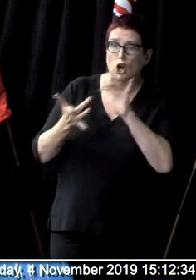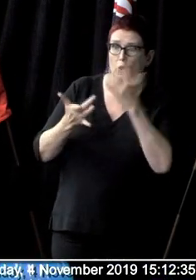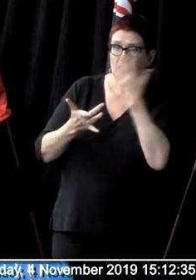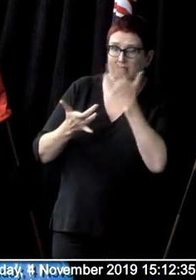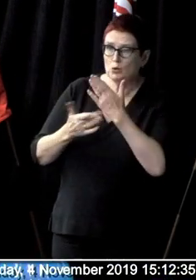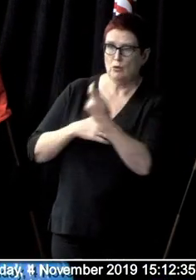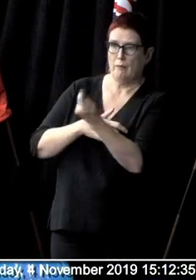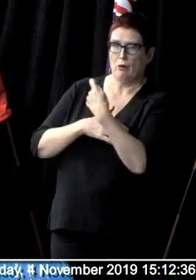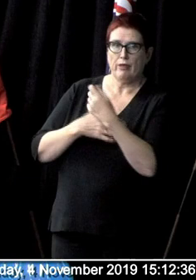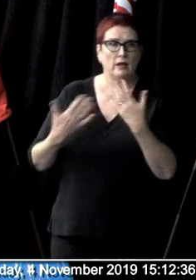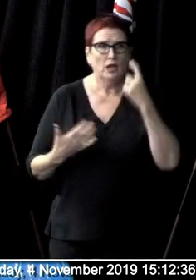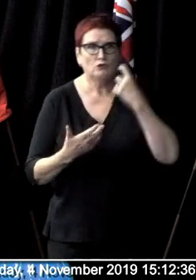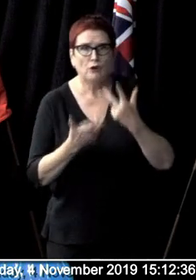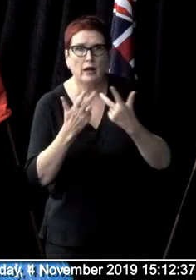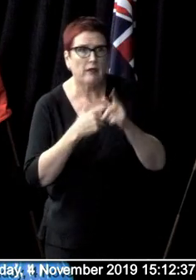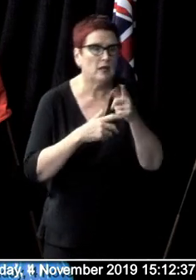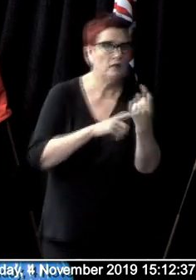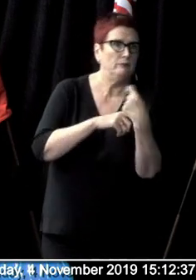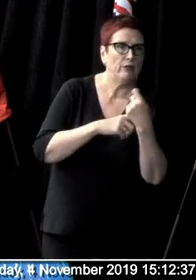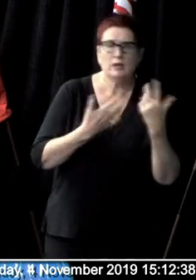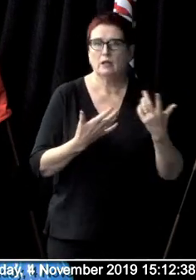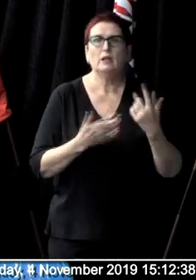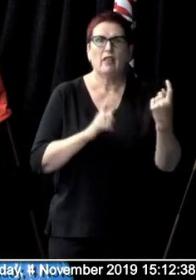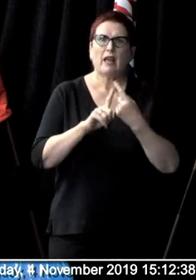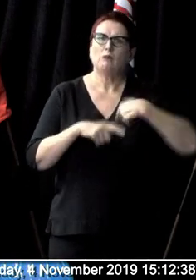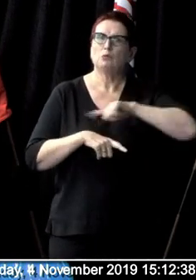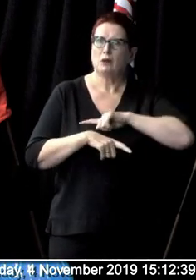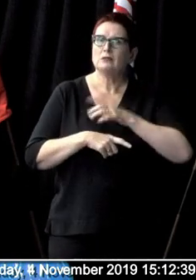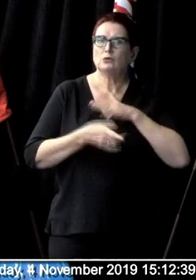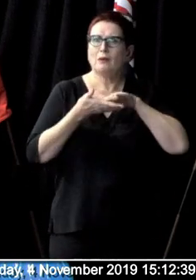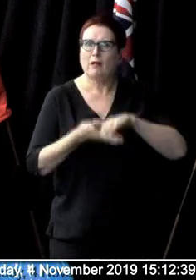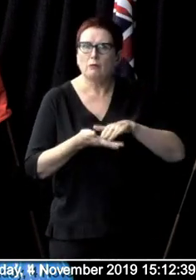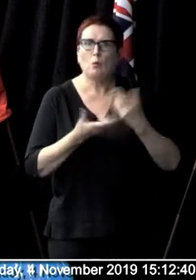So we will then advocate with them for their child.